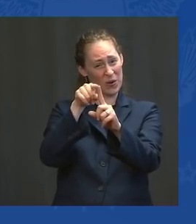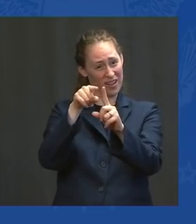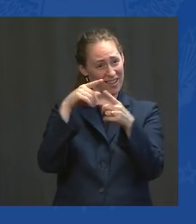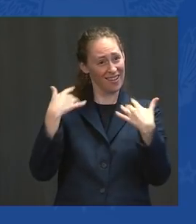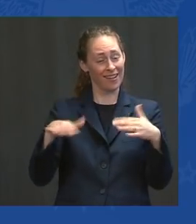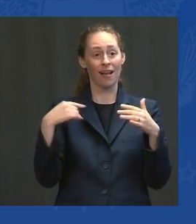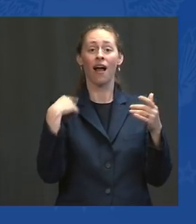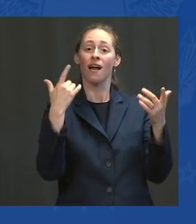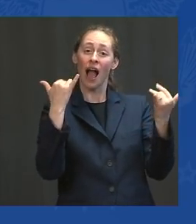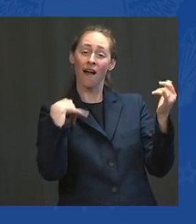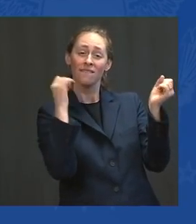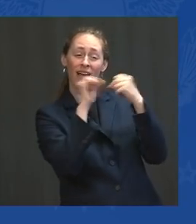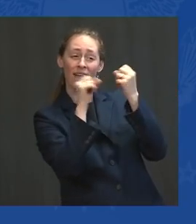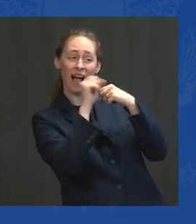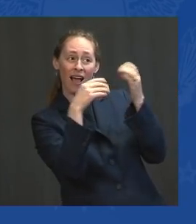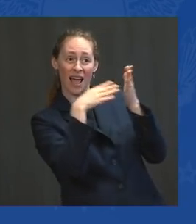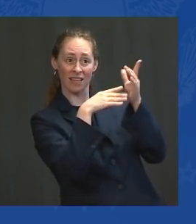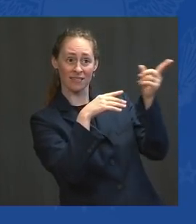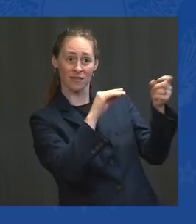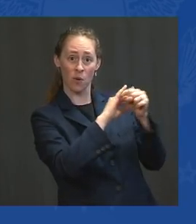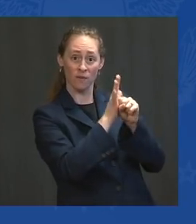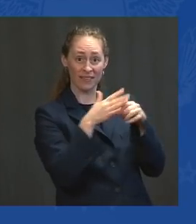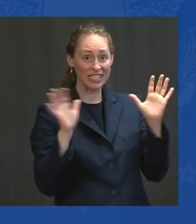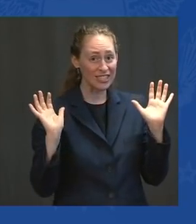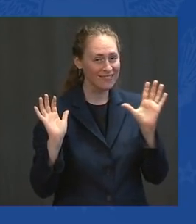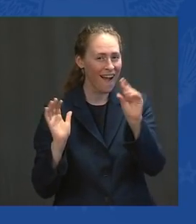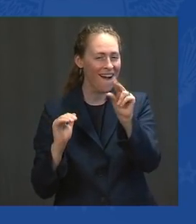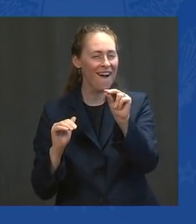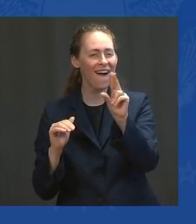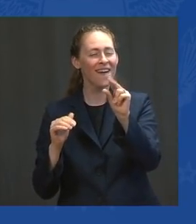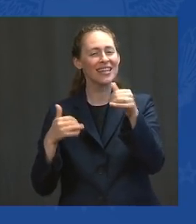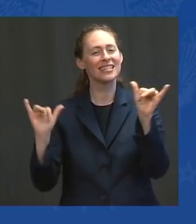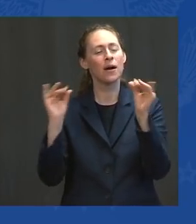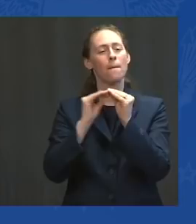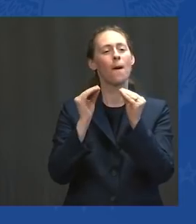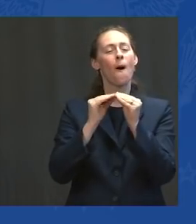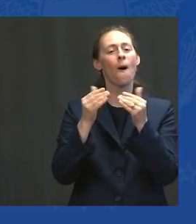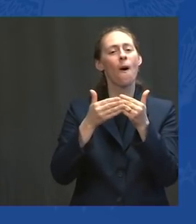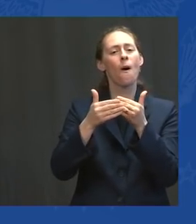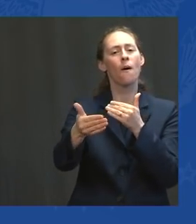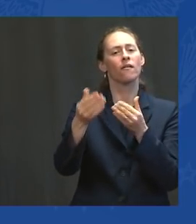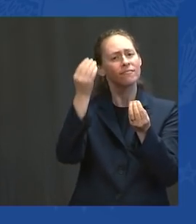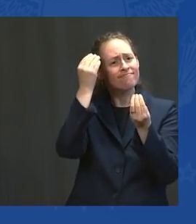Right now, as I speak to you, millions of Americans are still unvaccinated and unprotected.